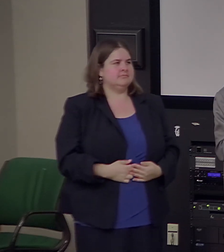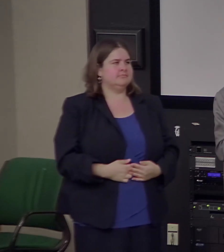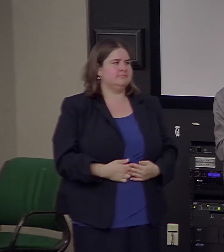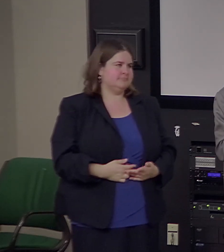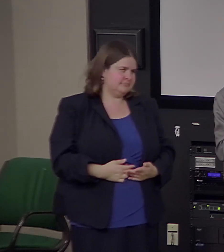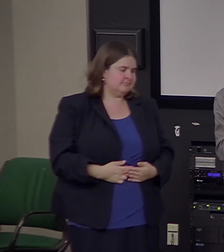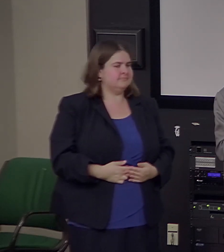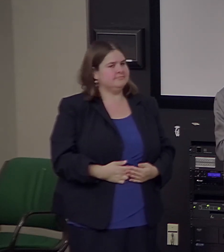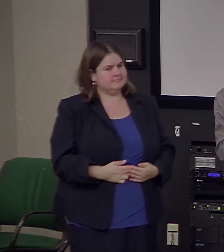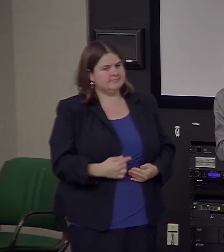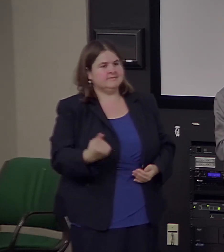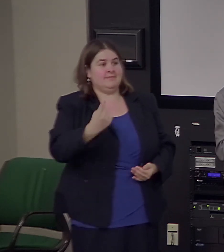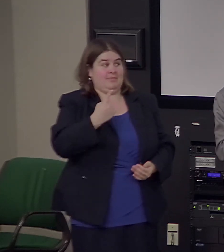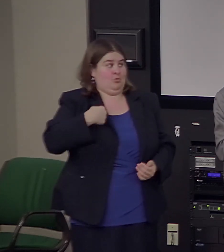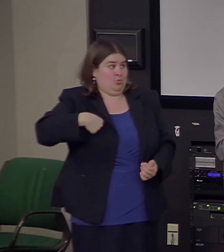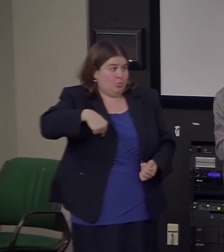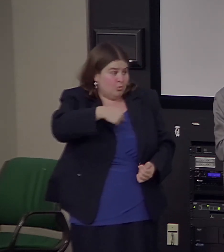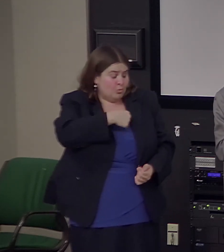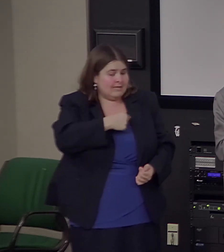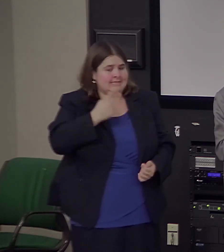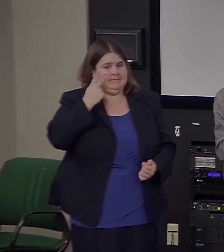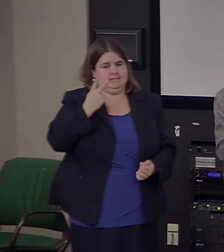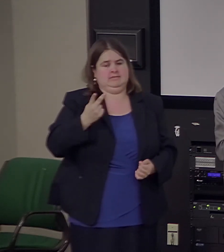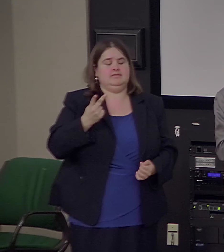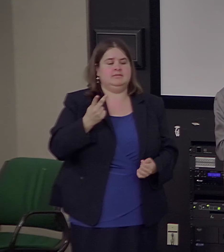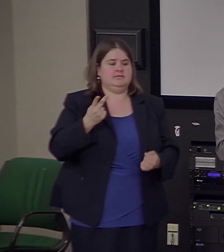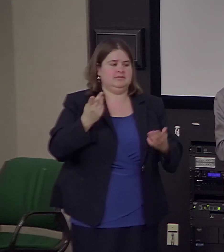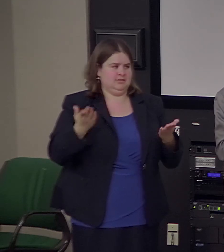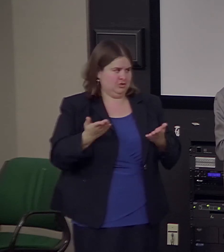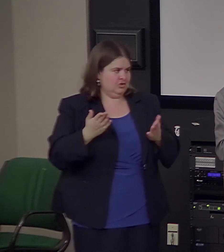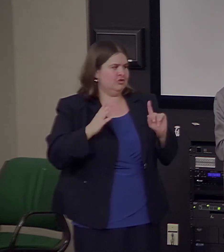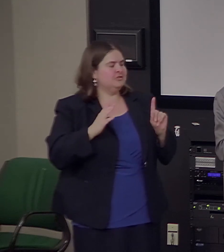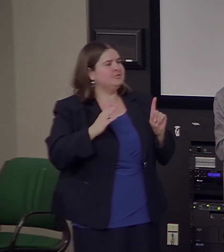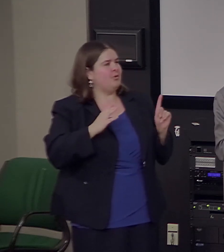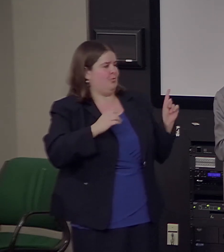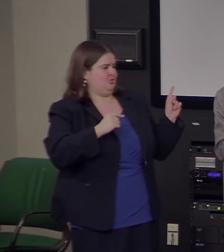One of the things we see, so this concept of neglect